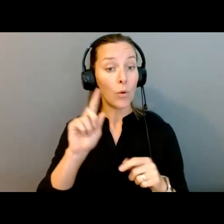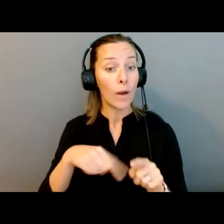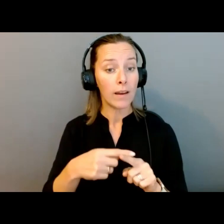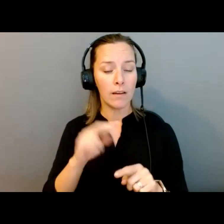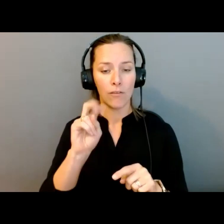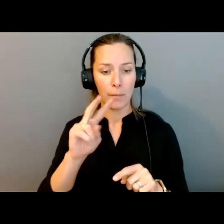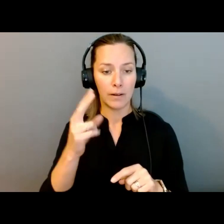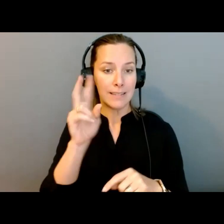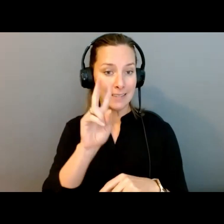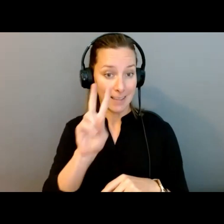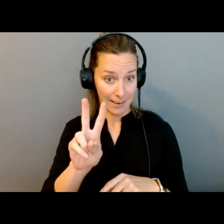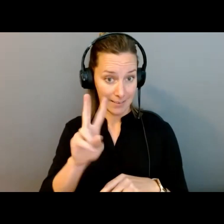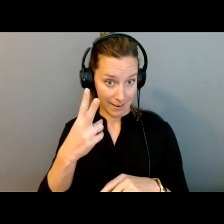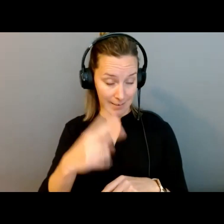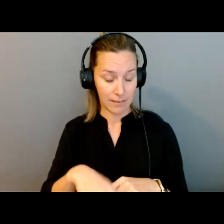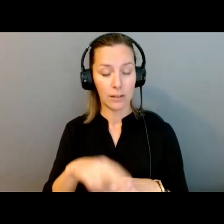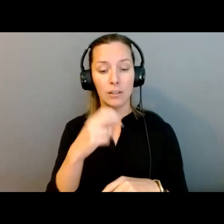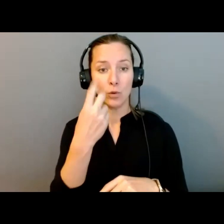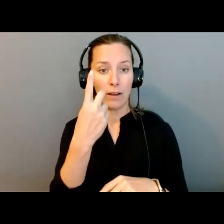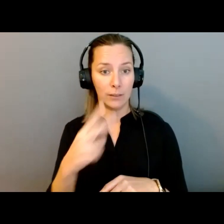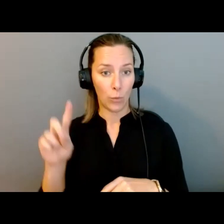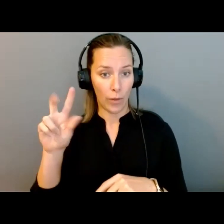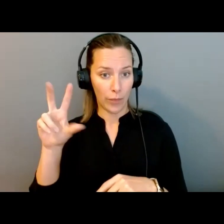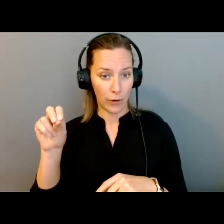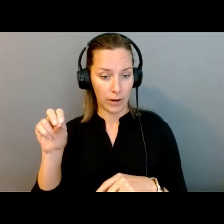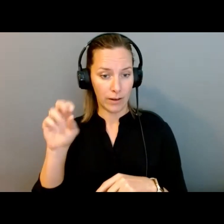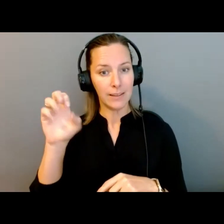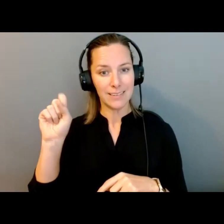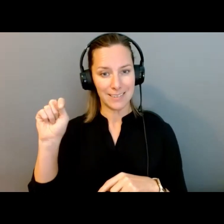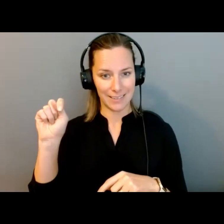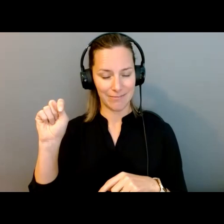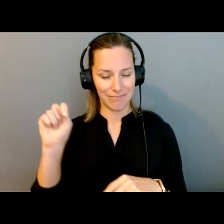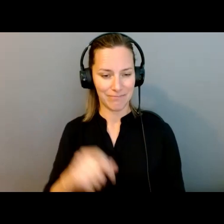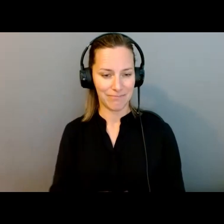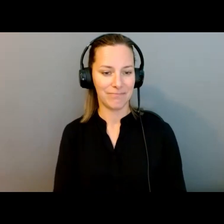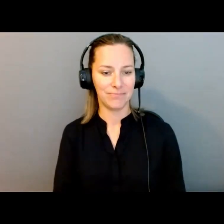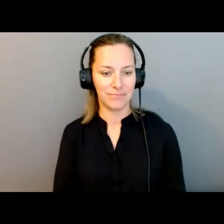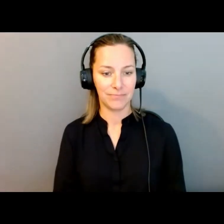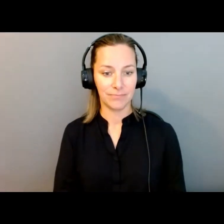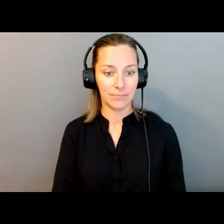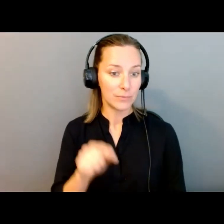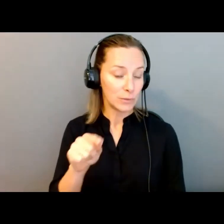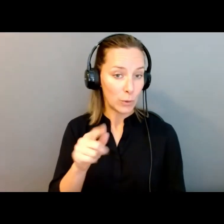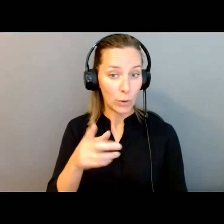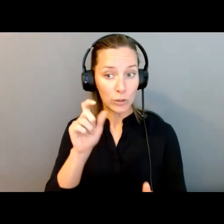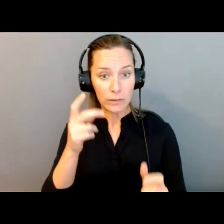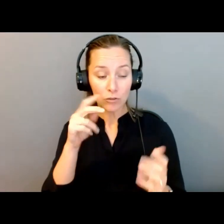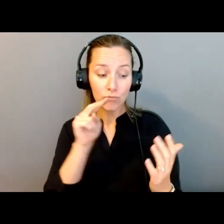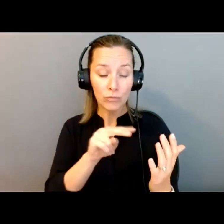noon to 1:30 Eastern standard time. So stay tuned in your email and I'll try to post a